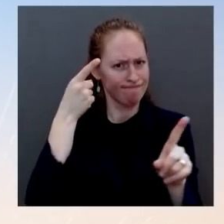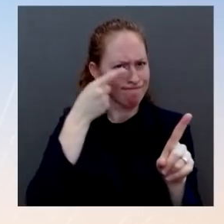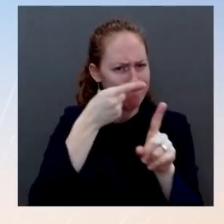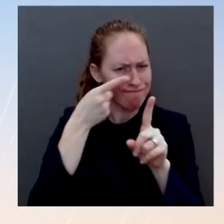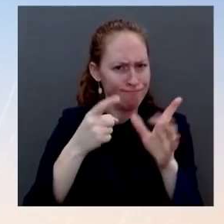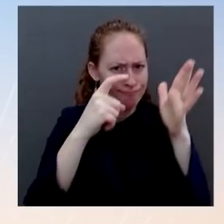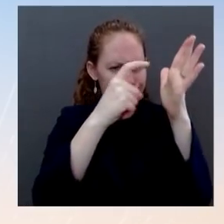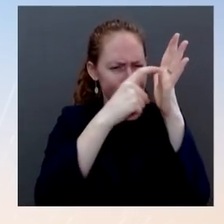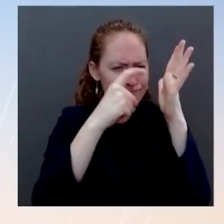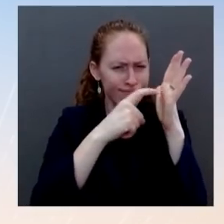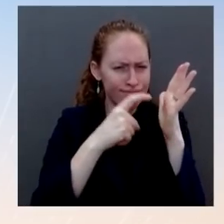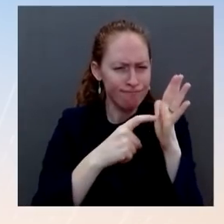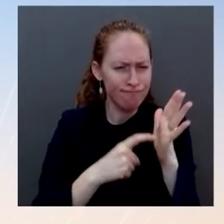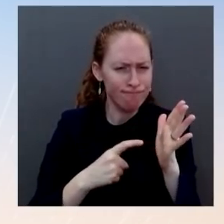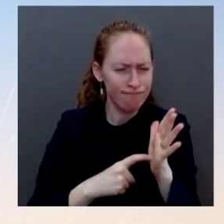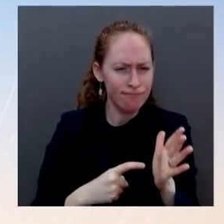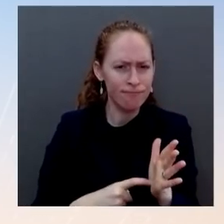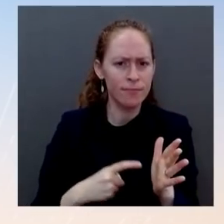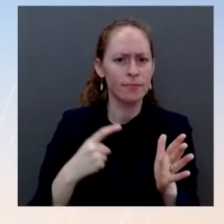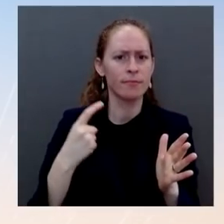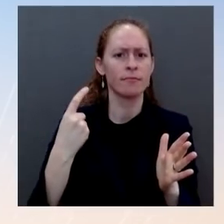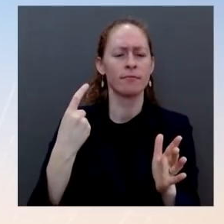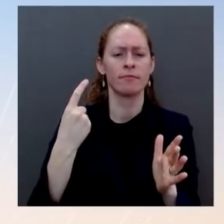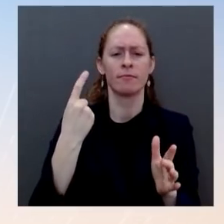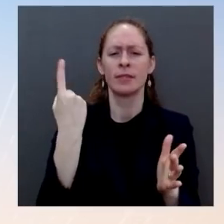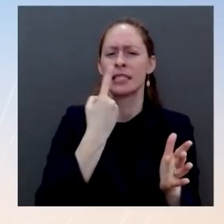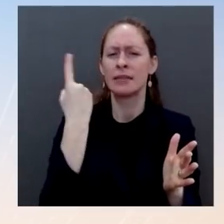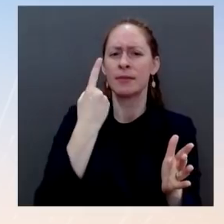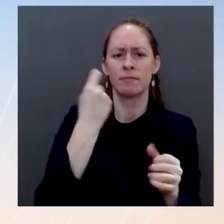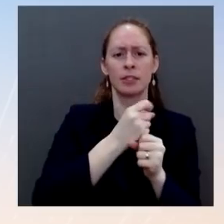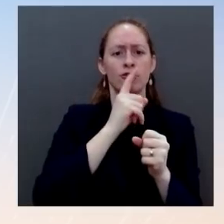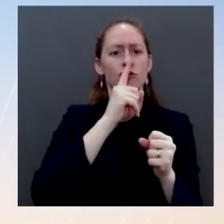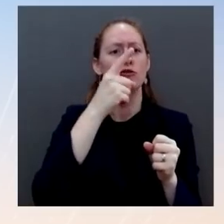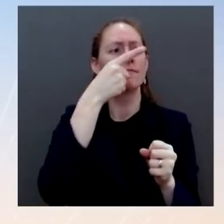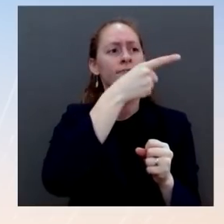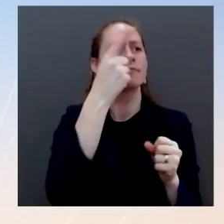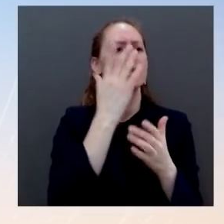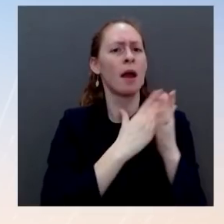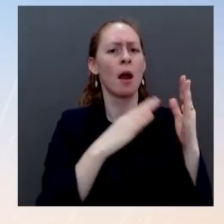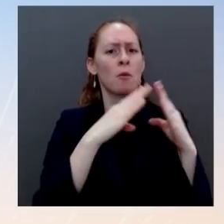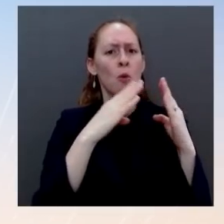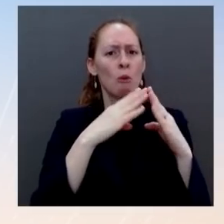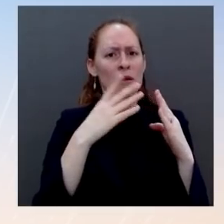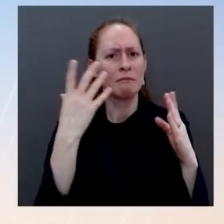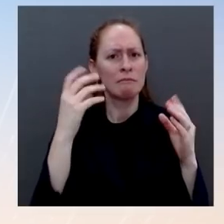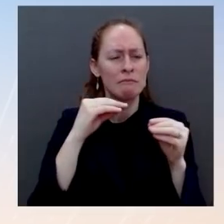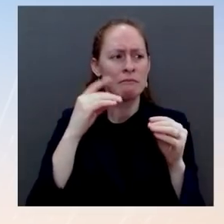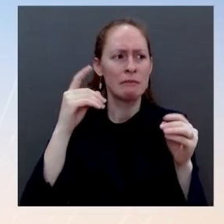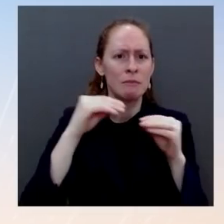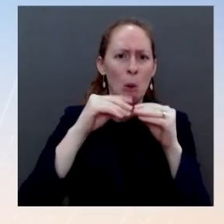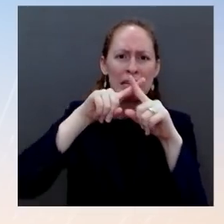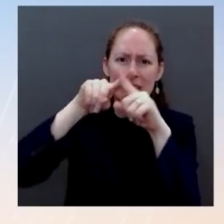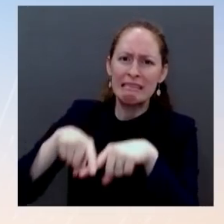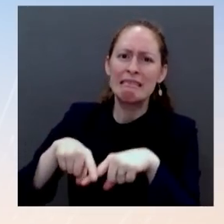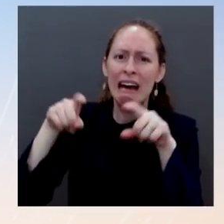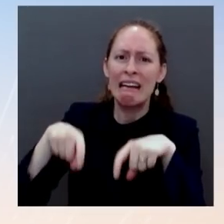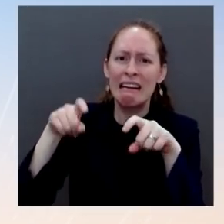than that to vulnerable communities across the country. That has been part of the President's effort to quadruple our testing capacity